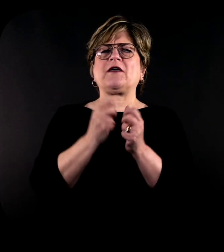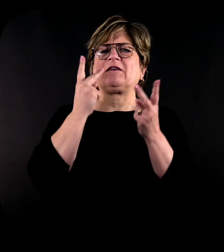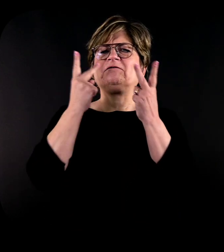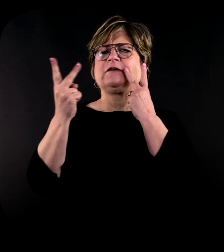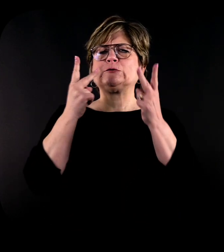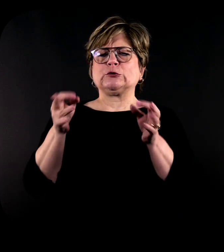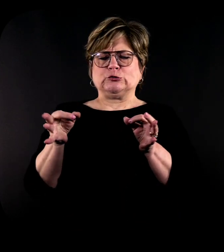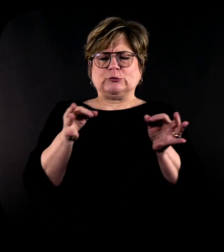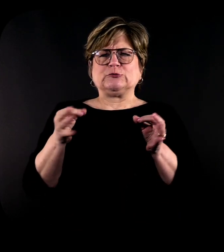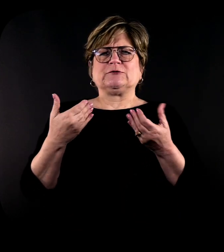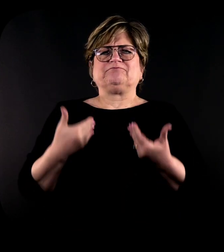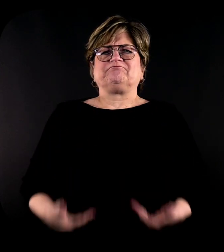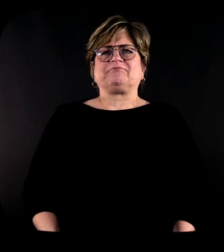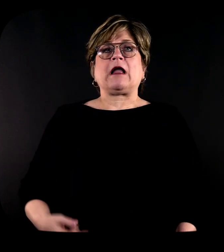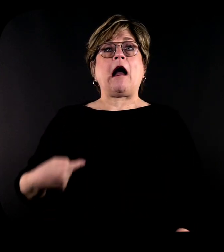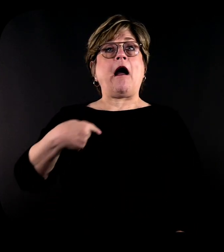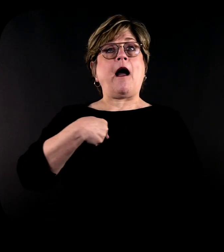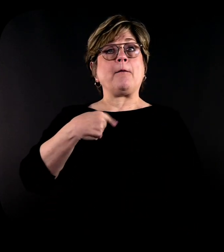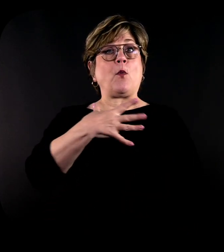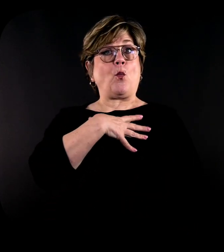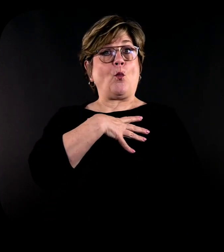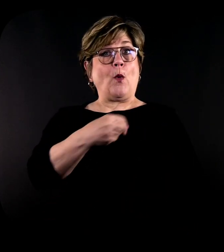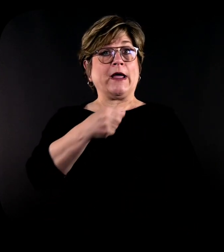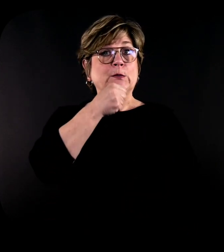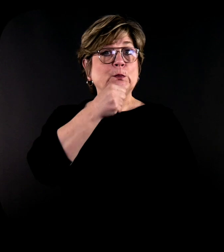I will start with a visual description of myself.